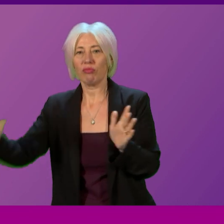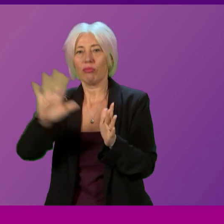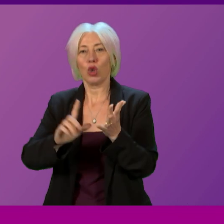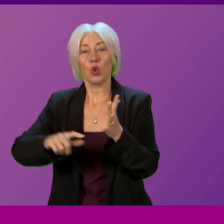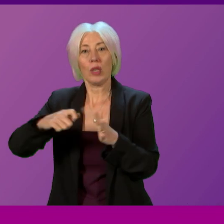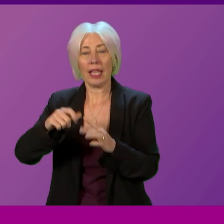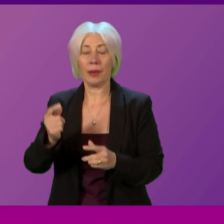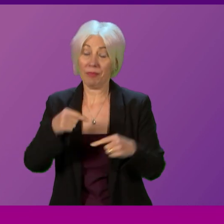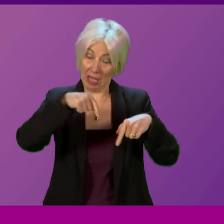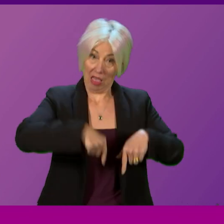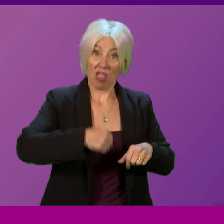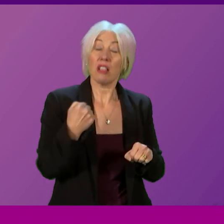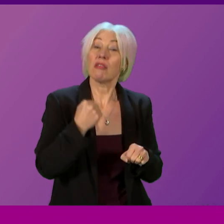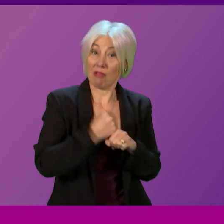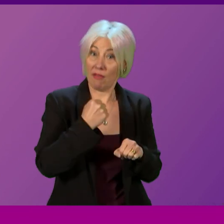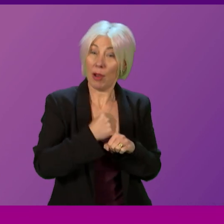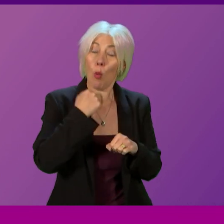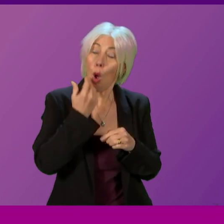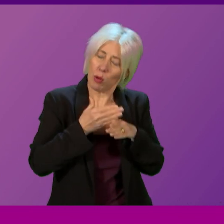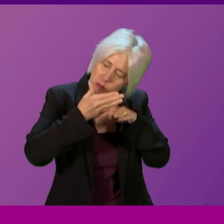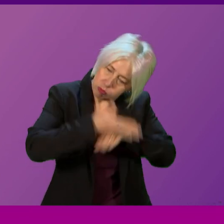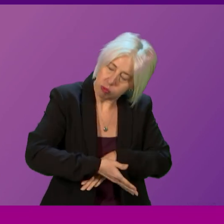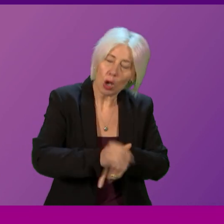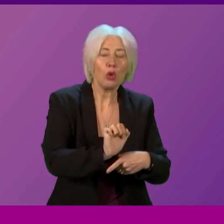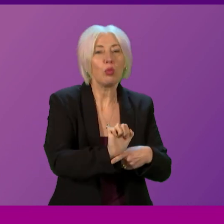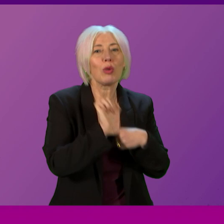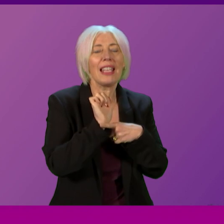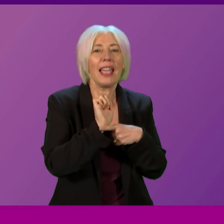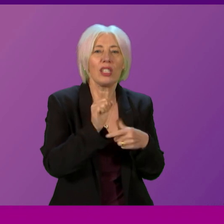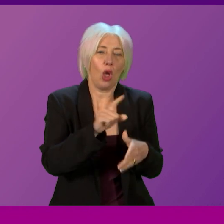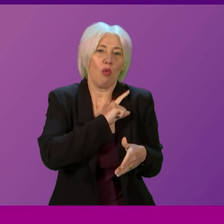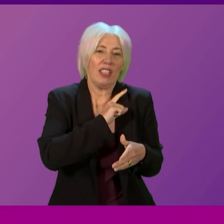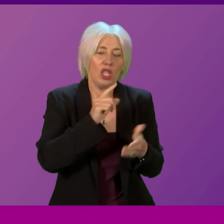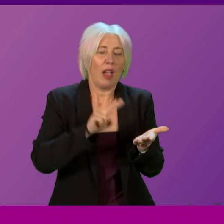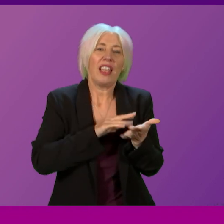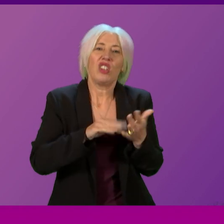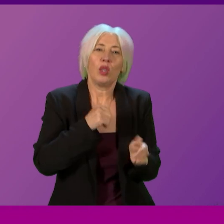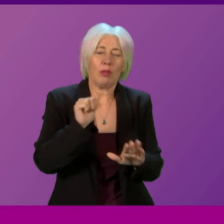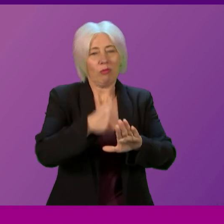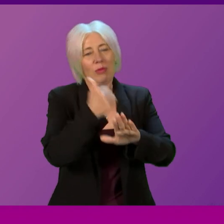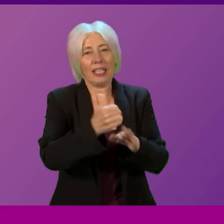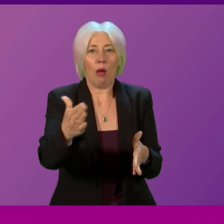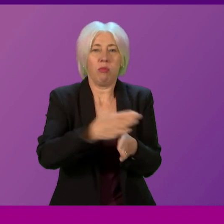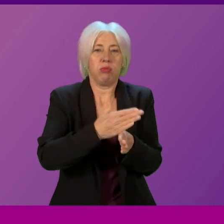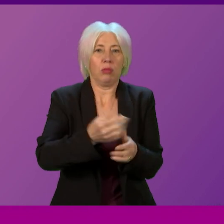This Government will always work to protect the founding principles of the health service, which is more than can be said—